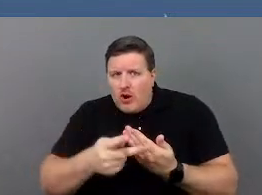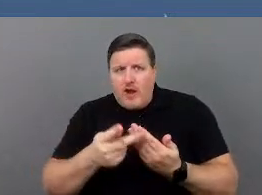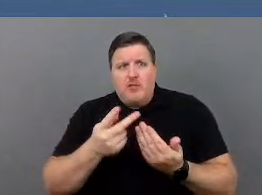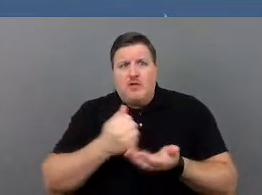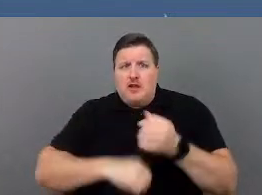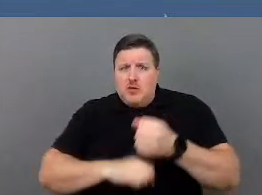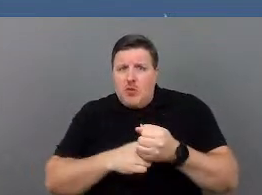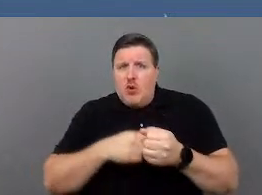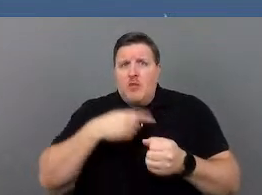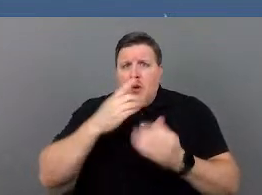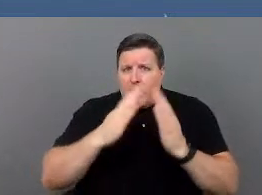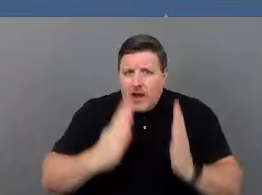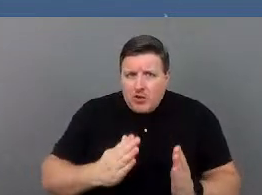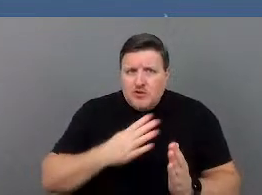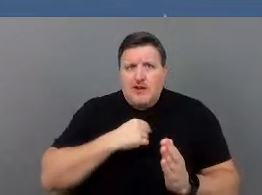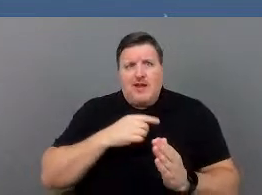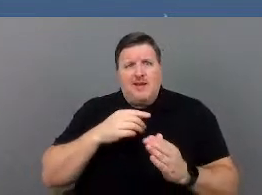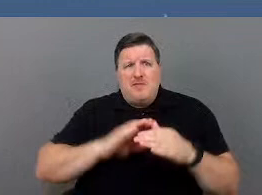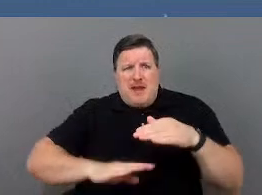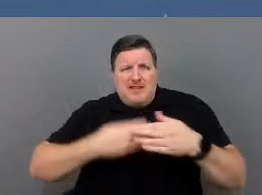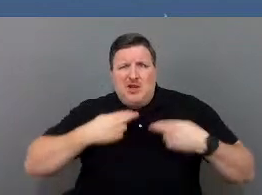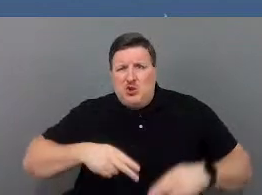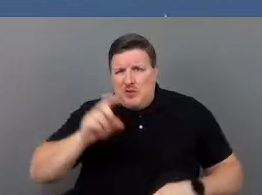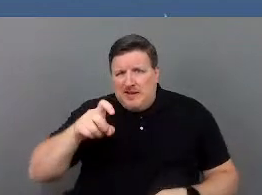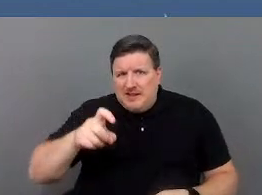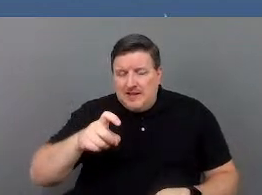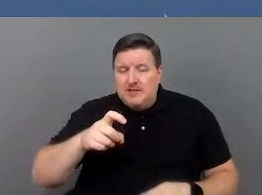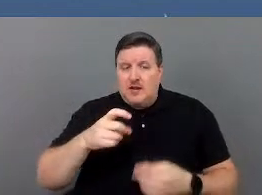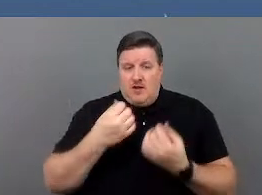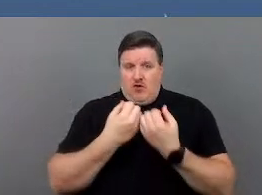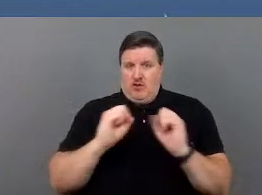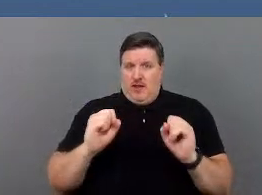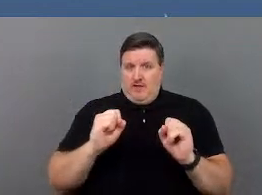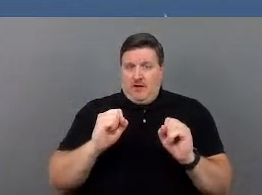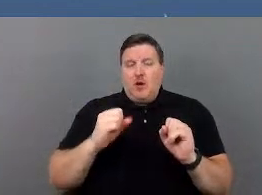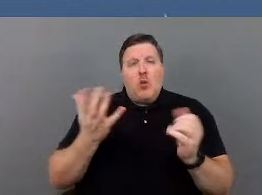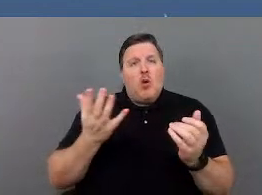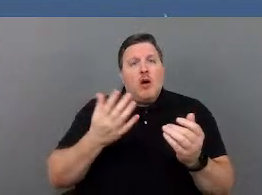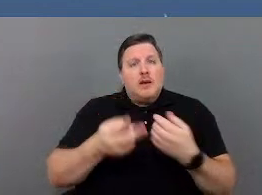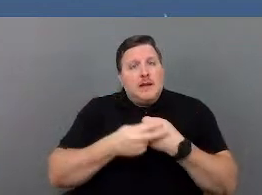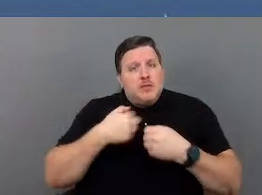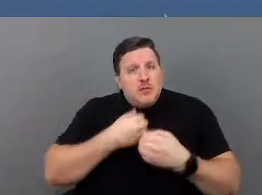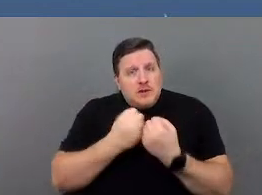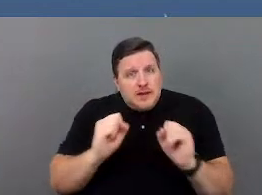ME SAFE. WHEN I THINK ABOUT SAFETY, HERE ARE SOME OF THE THINGS THAT KEEP KNOWING MY NEIGHBORS HAVE A STABLE AND DIGNIFIED PLACE